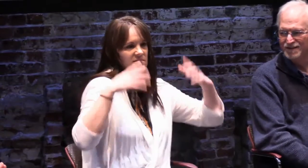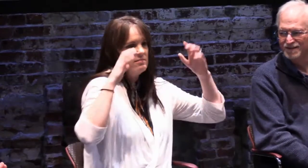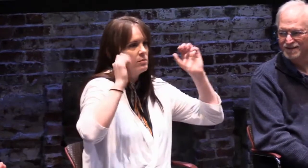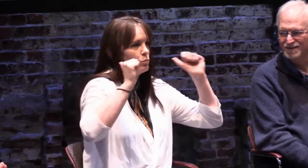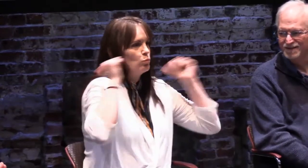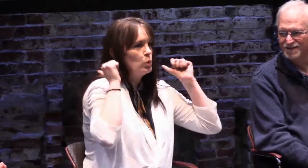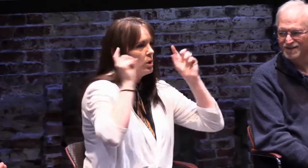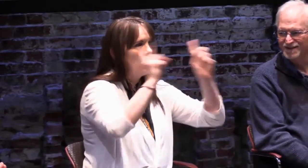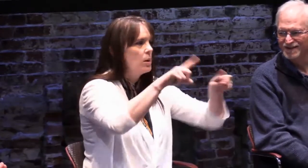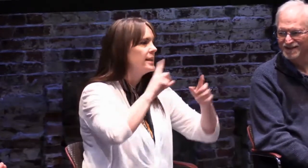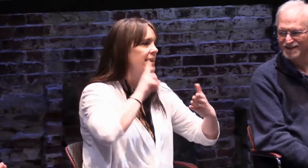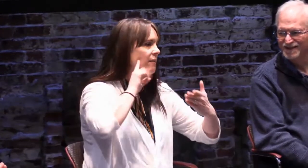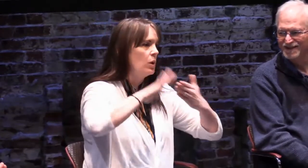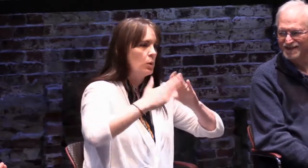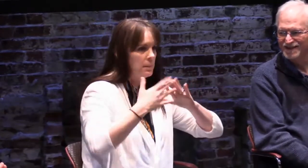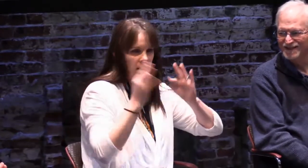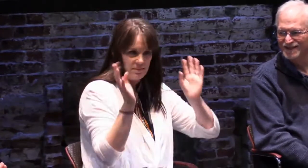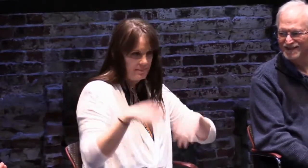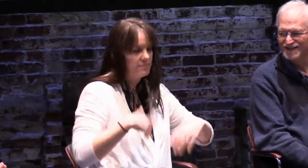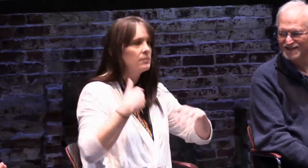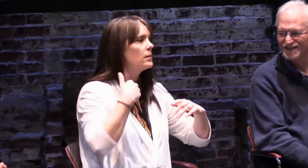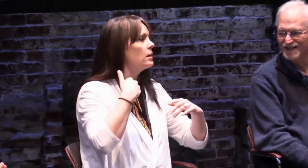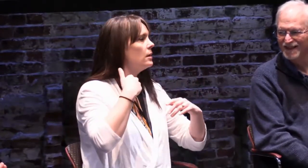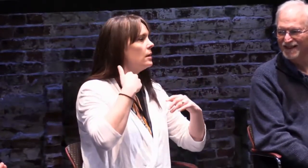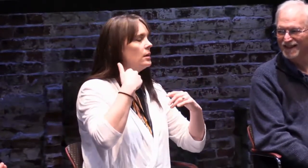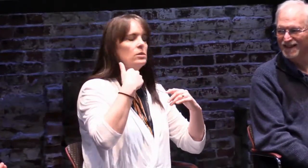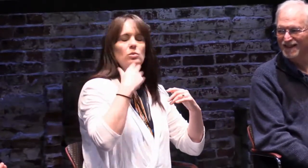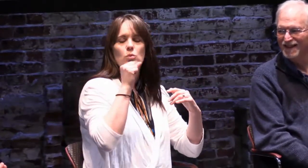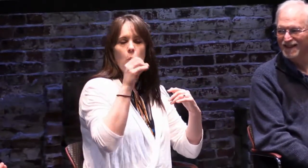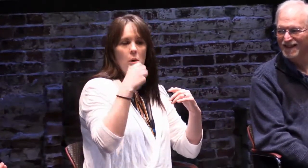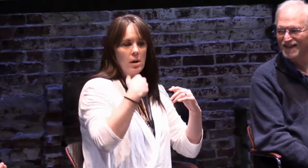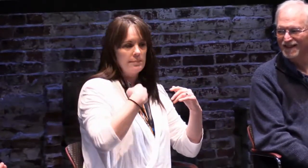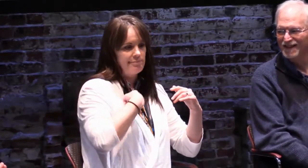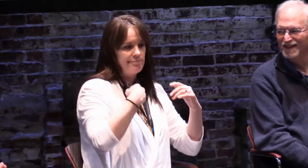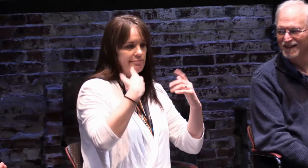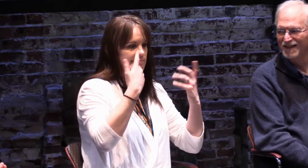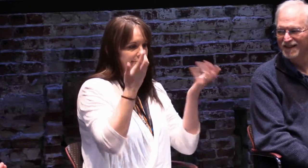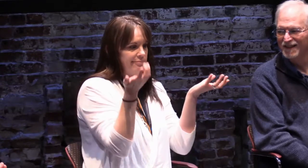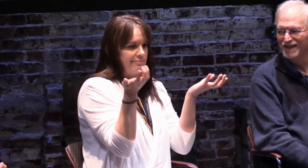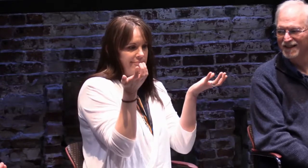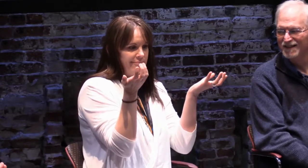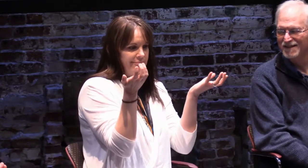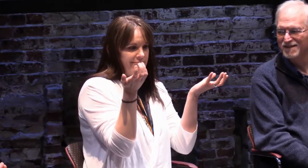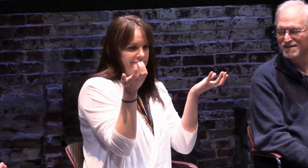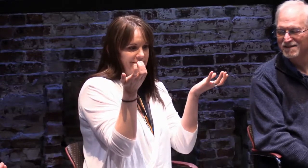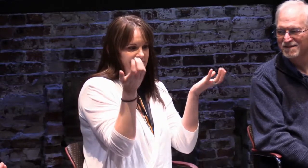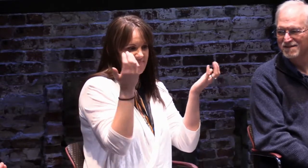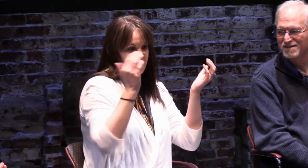because I was raised to use signed exact English as a modality communication.